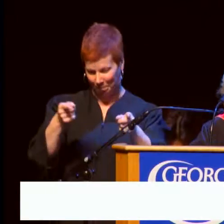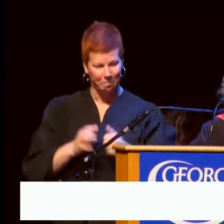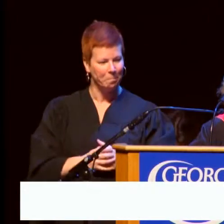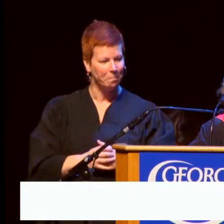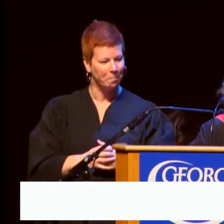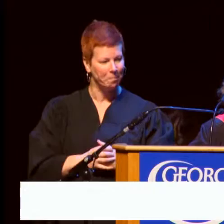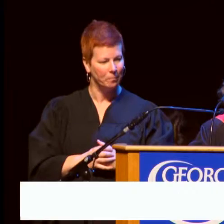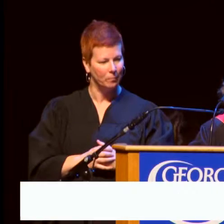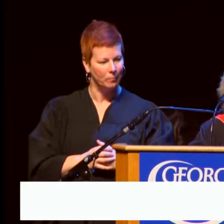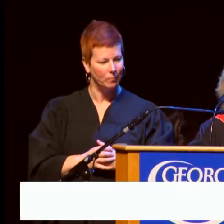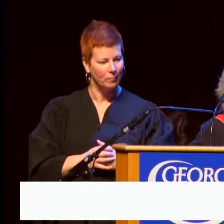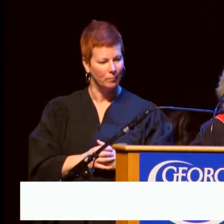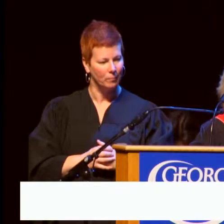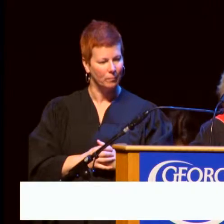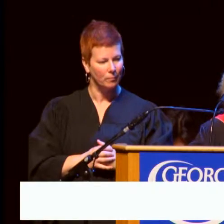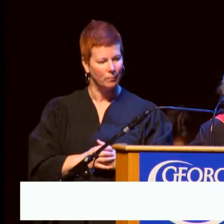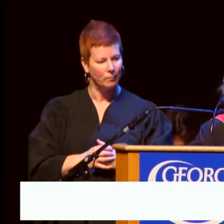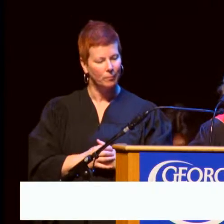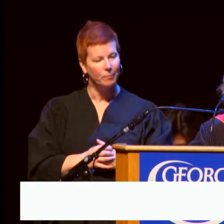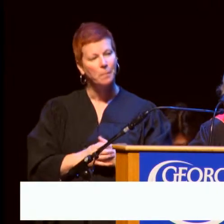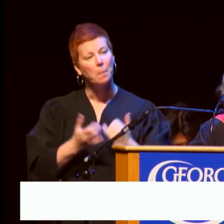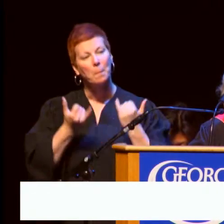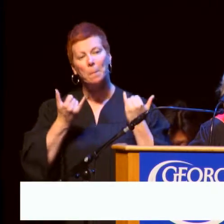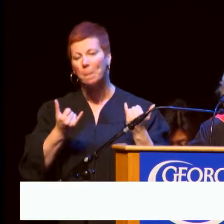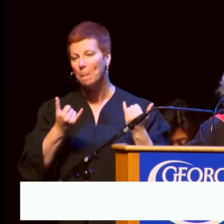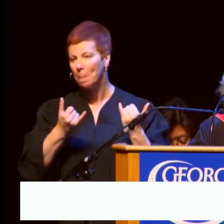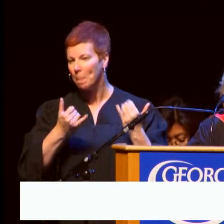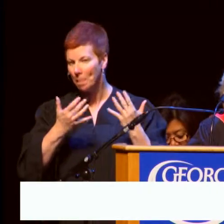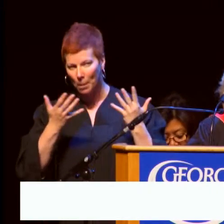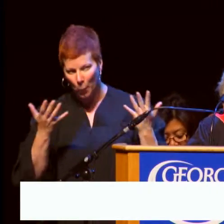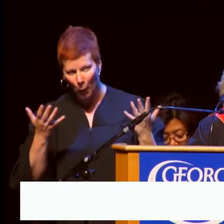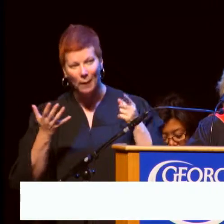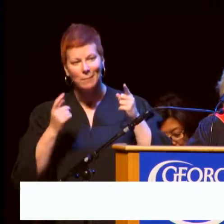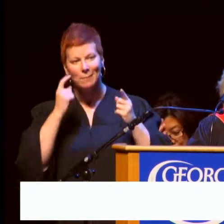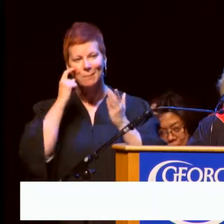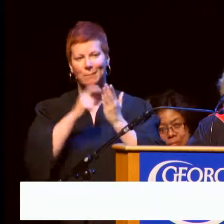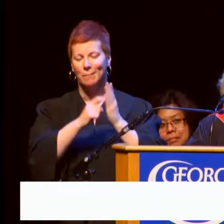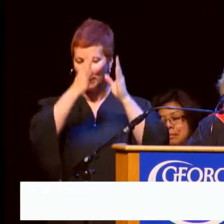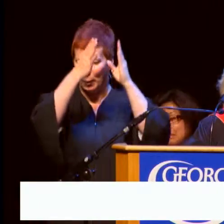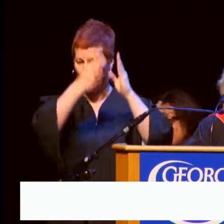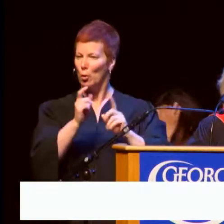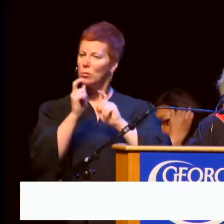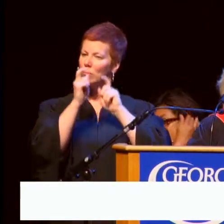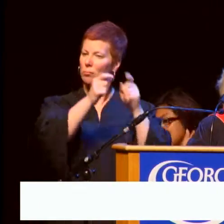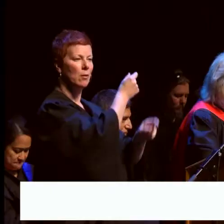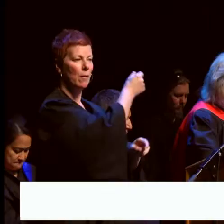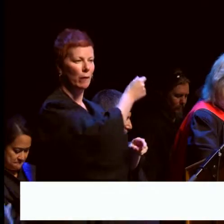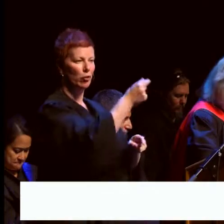AT THIS TIME WE WOULD LIKE TO BEGIN BY RECOGNIZING THE RECIPIENT OF THE GOVERNOR GENERAL'S ACADEMIC MEDAL.